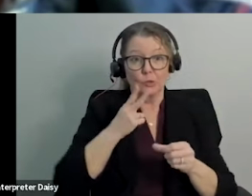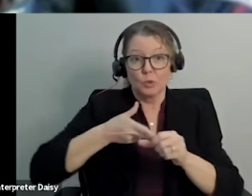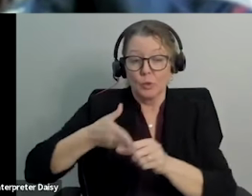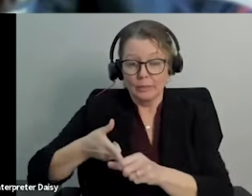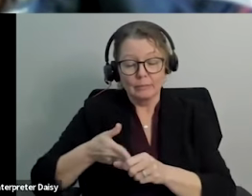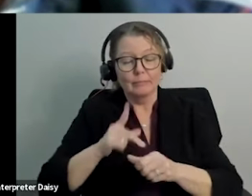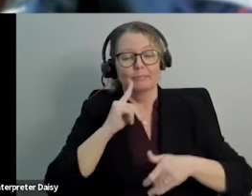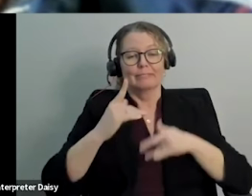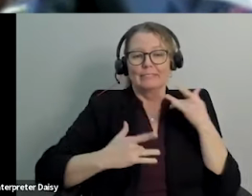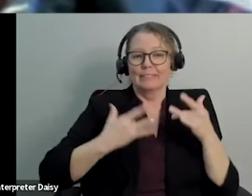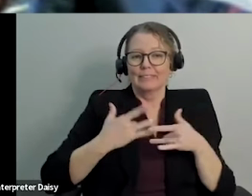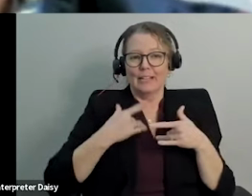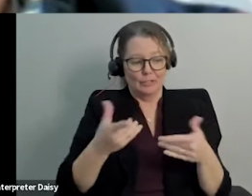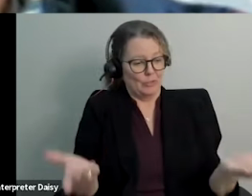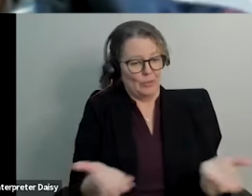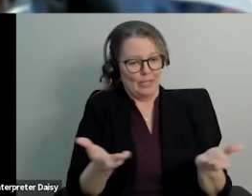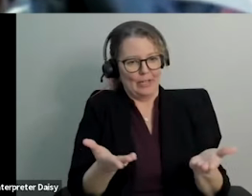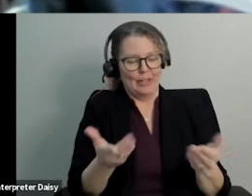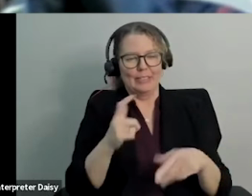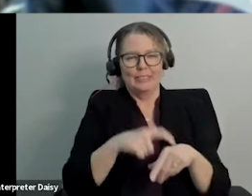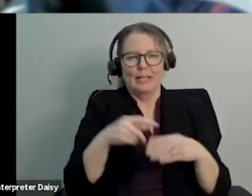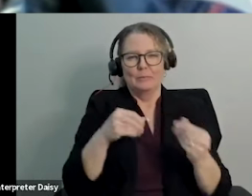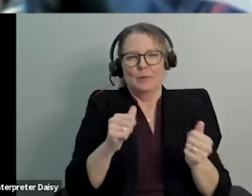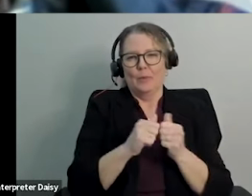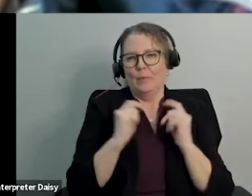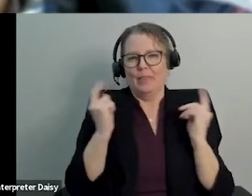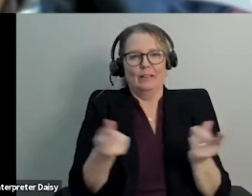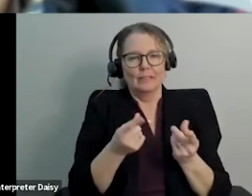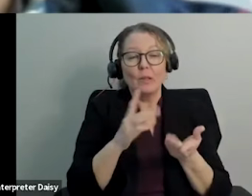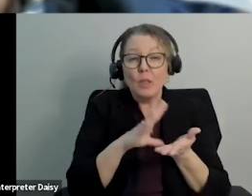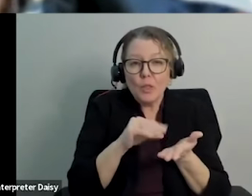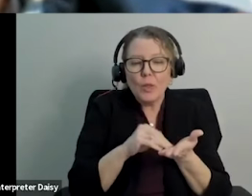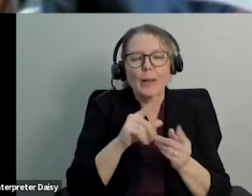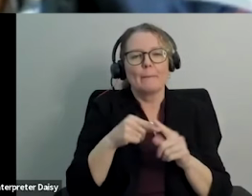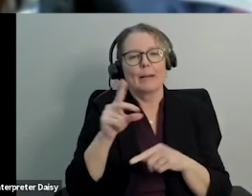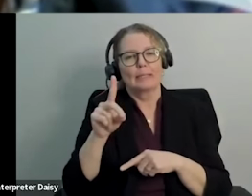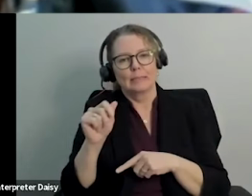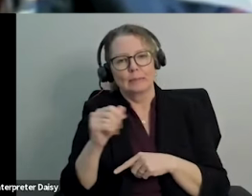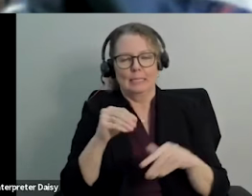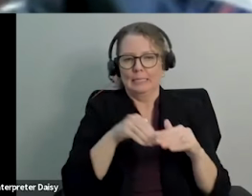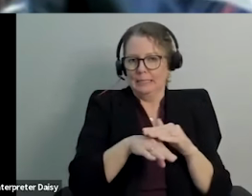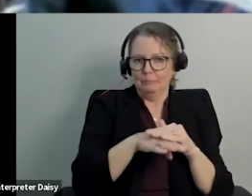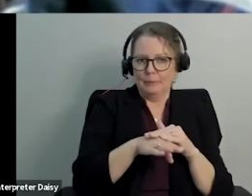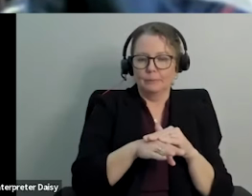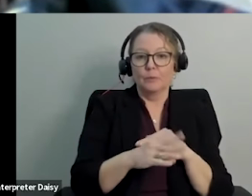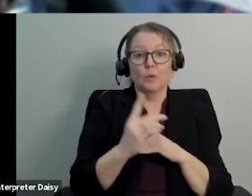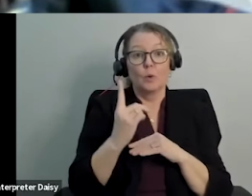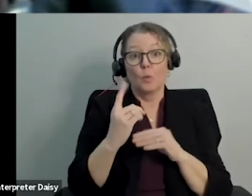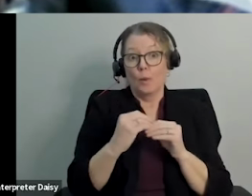We are excited that you are spending your time with us to learn about disability and accessibility. Today, we have one more session to go